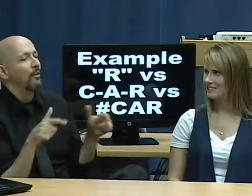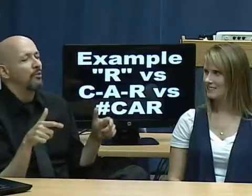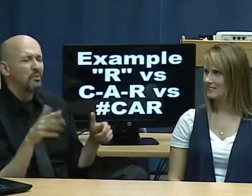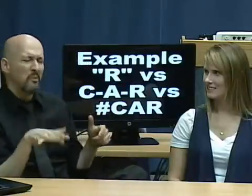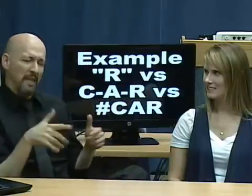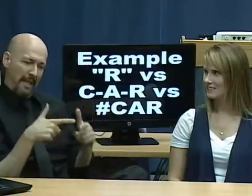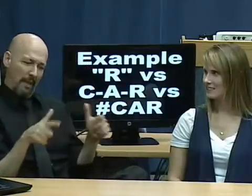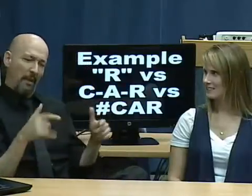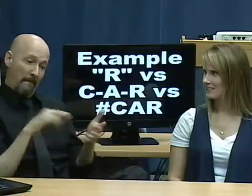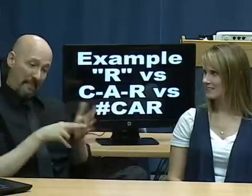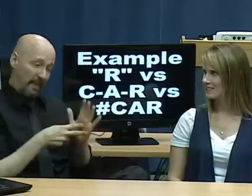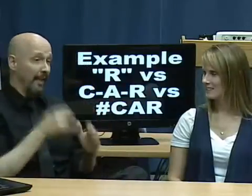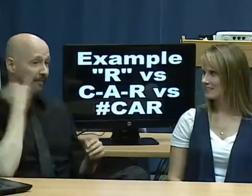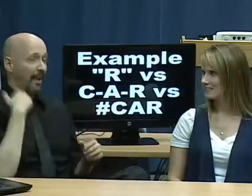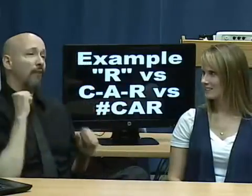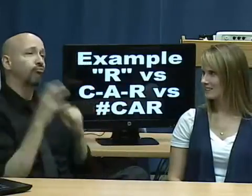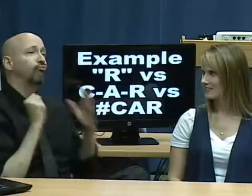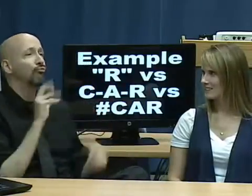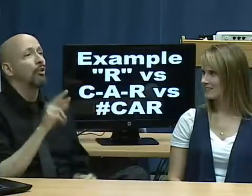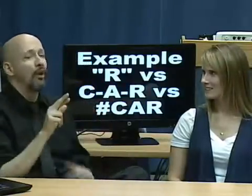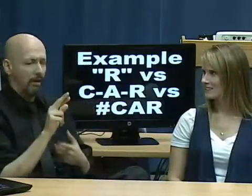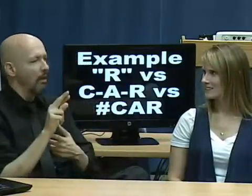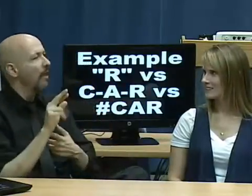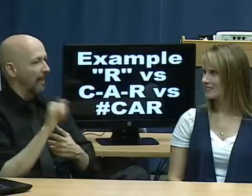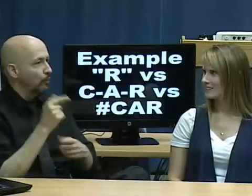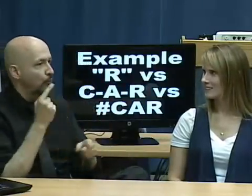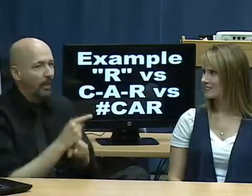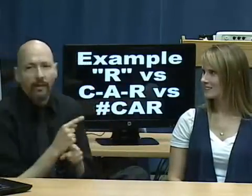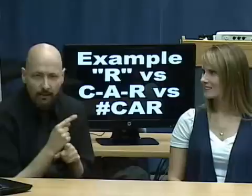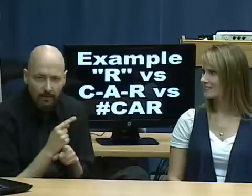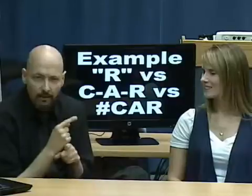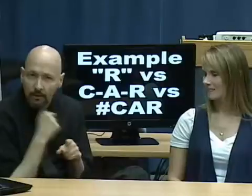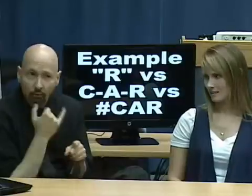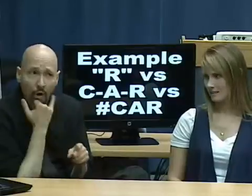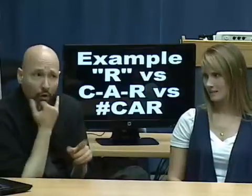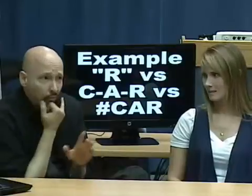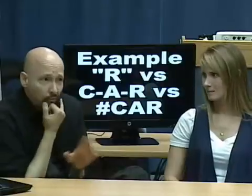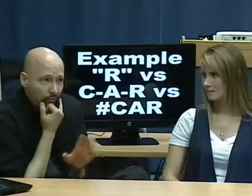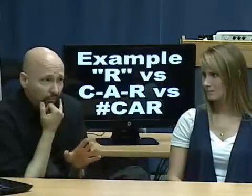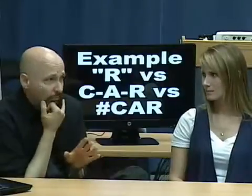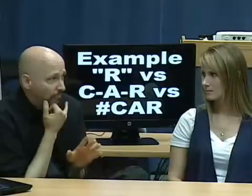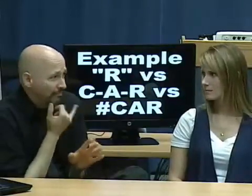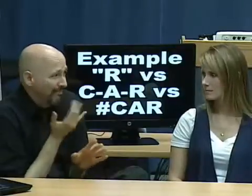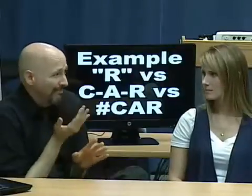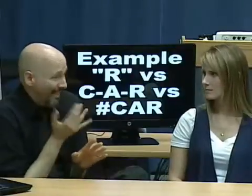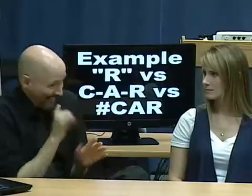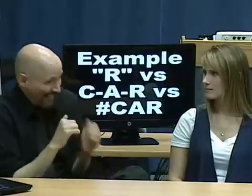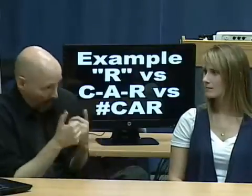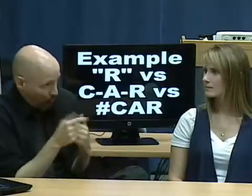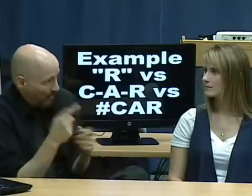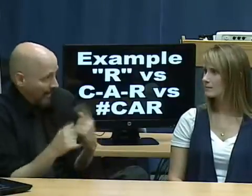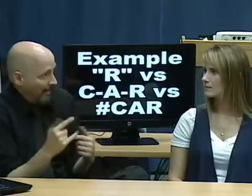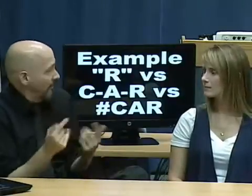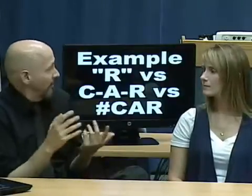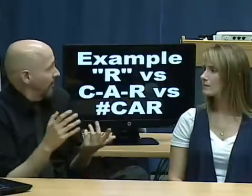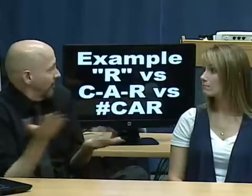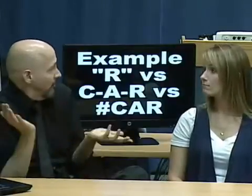The language means that if I'm signing, and I sign #CAR, it's right. It's not wrong. That is how it is signed.